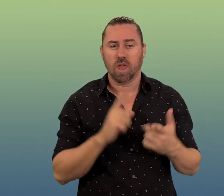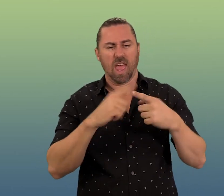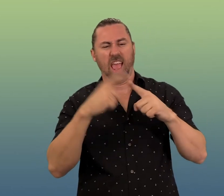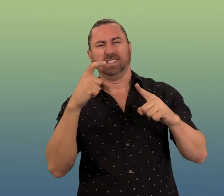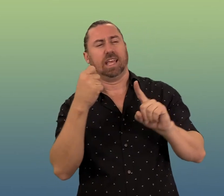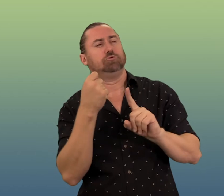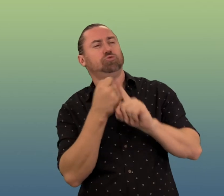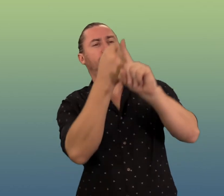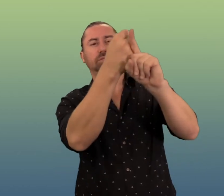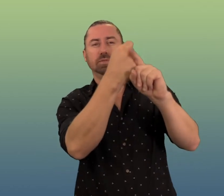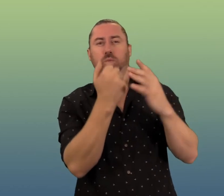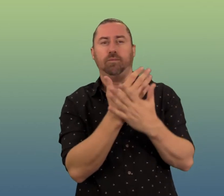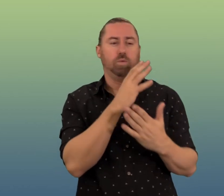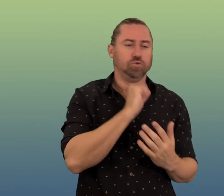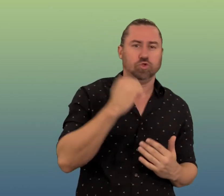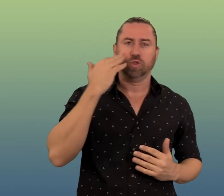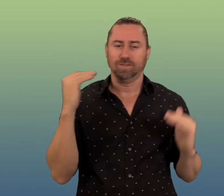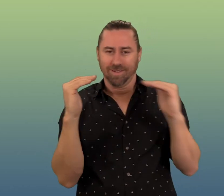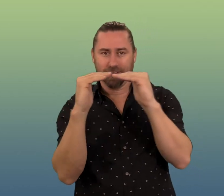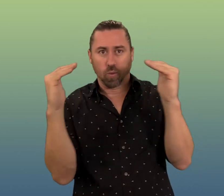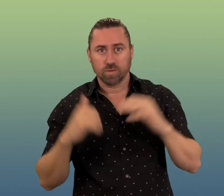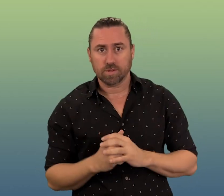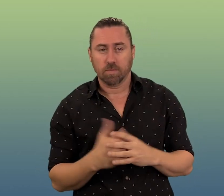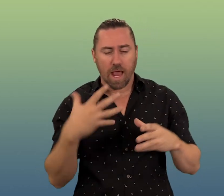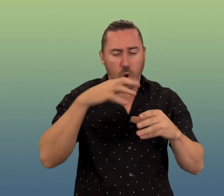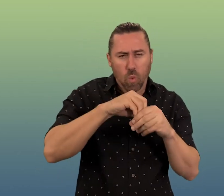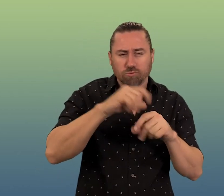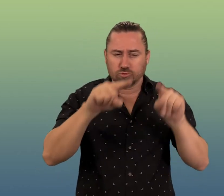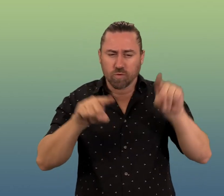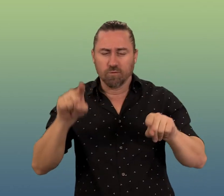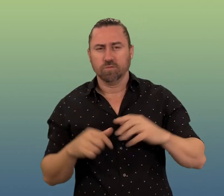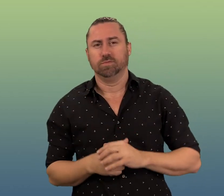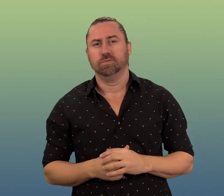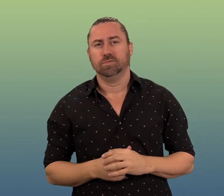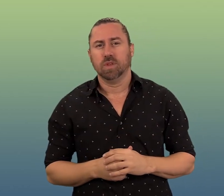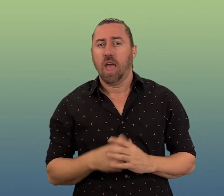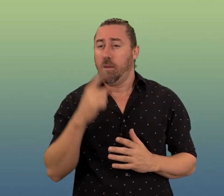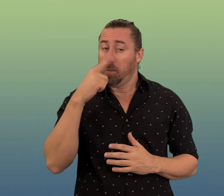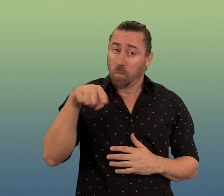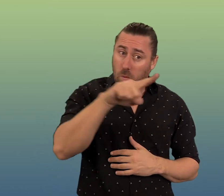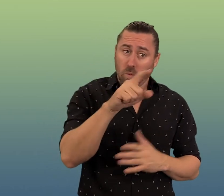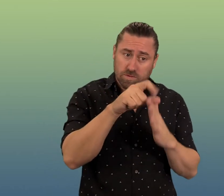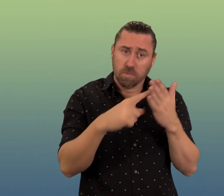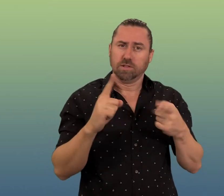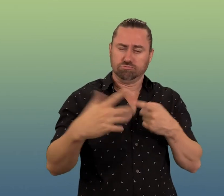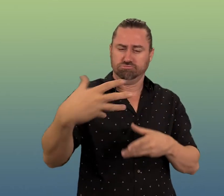executive champions for gender equity, inclusion and diversity, and people with disability.